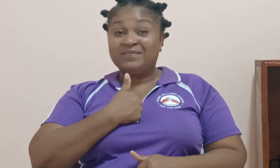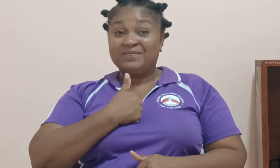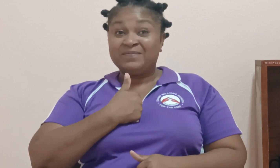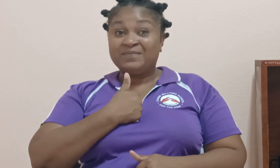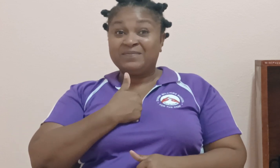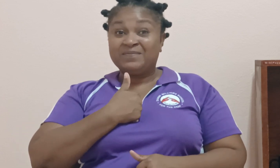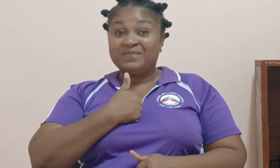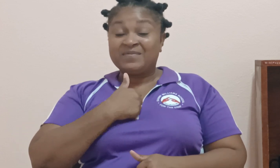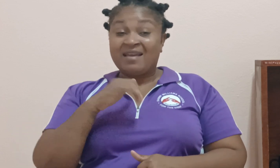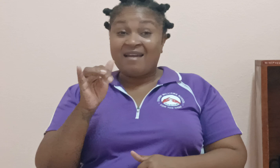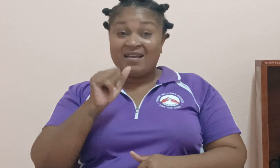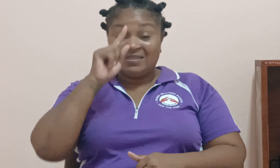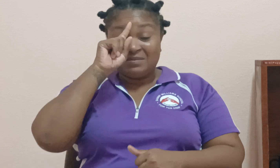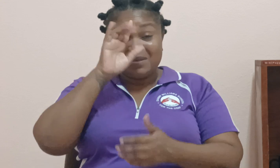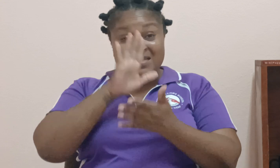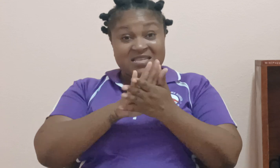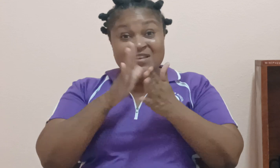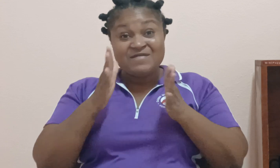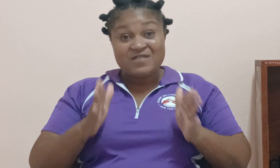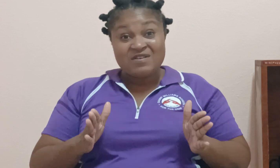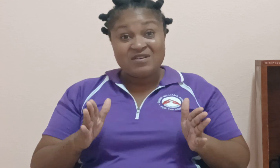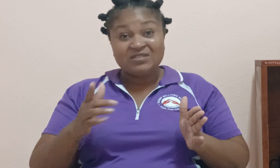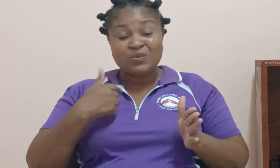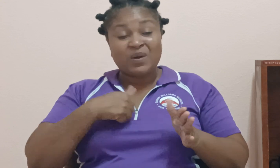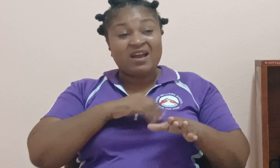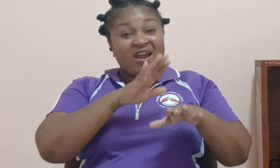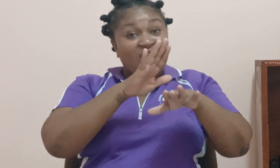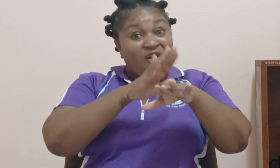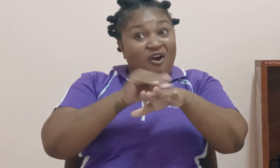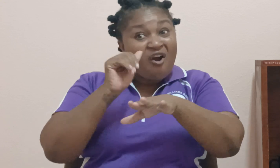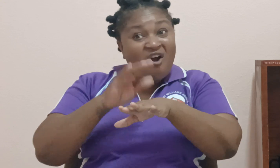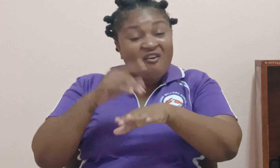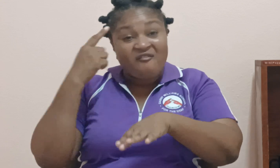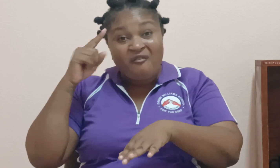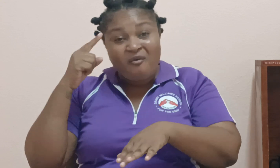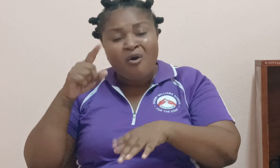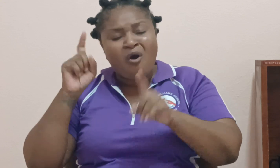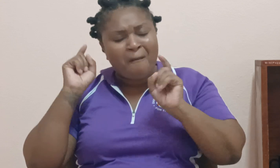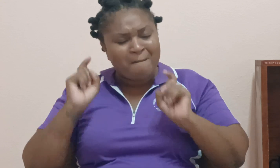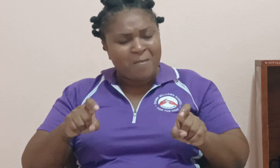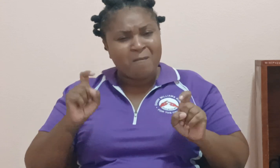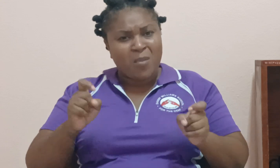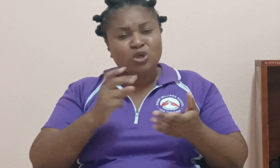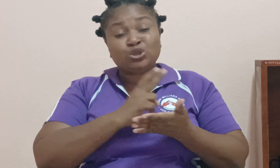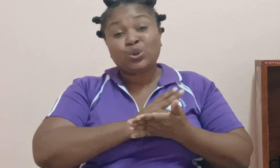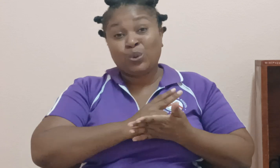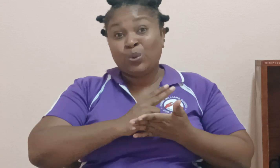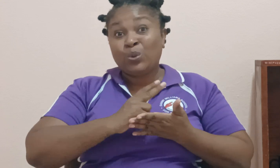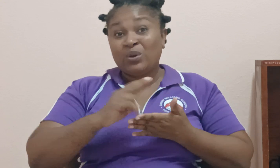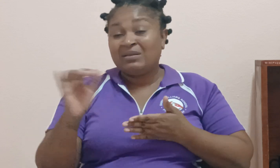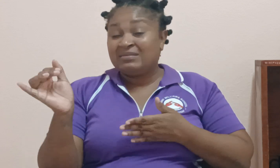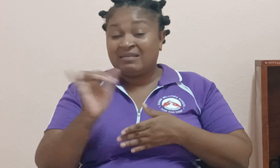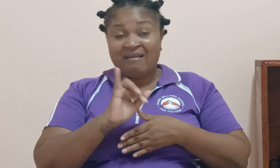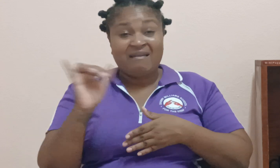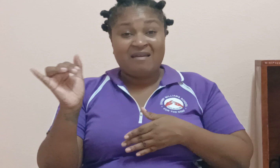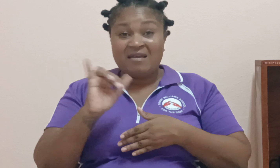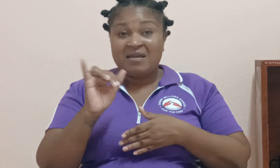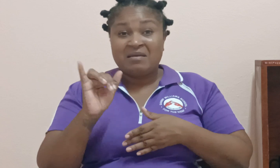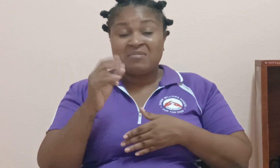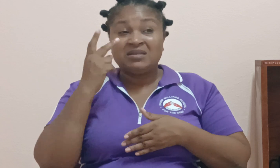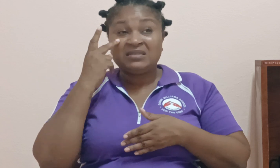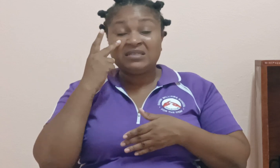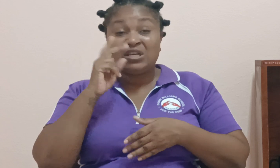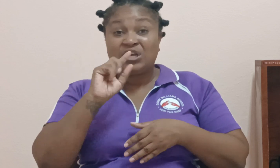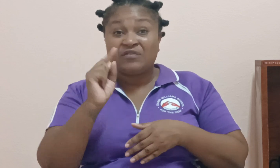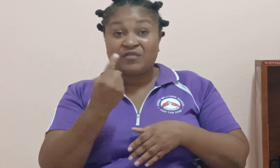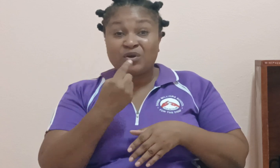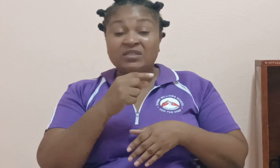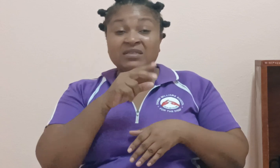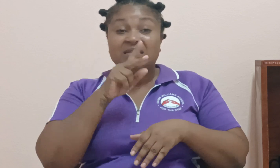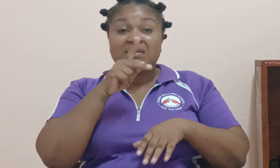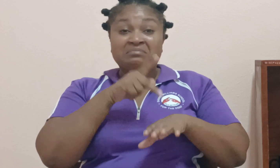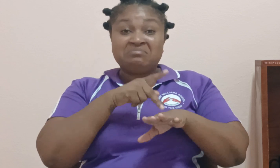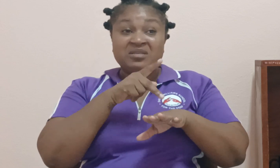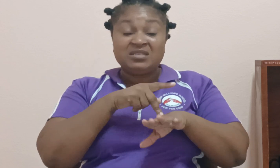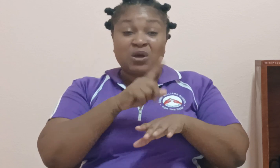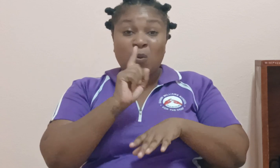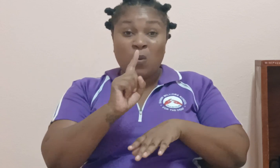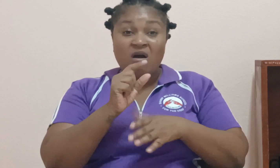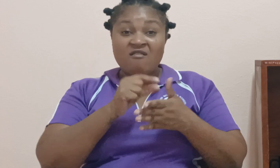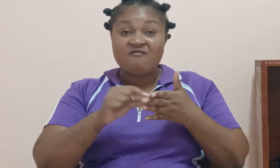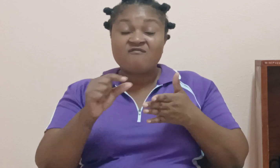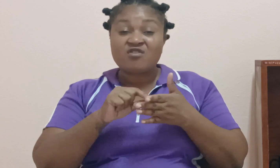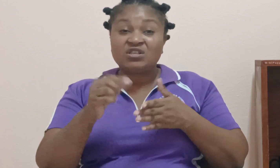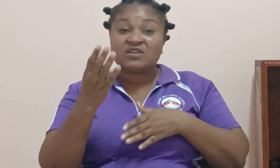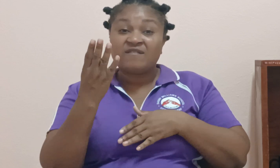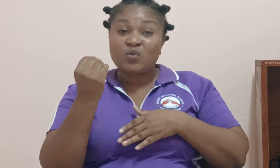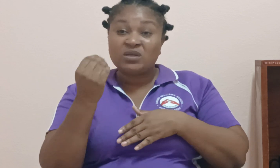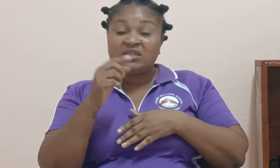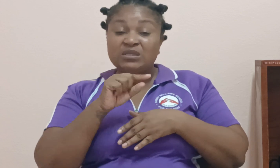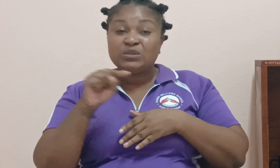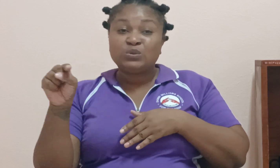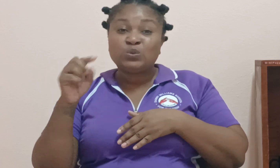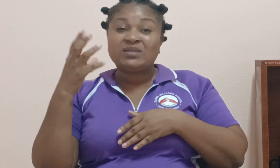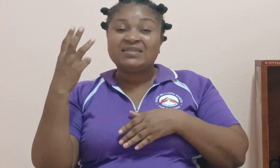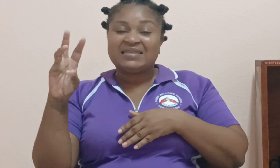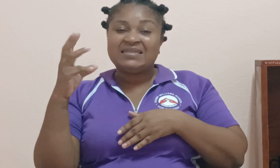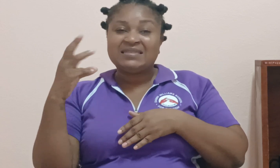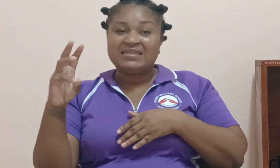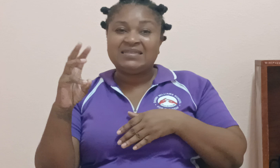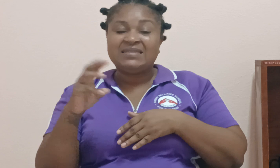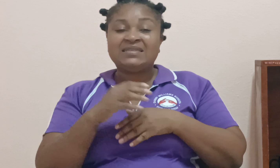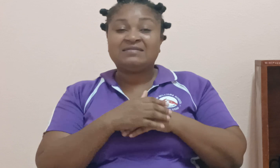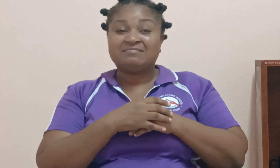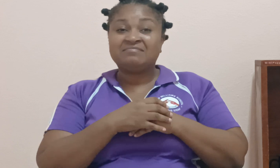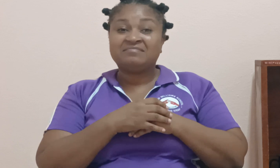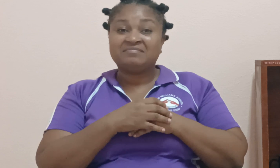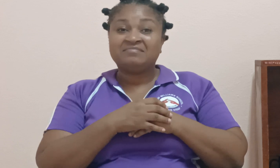And as believers we are called to be holy. 1 Peter 1: 14-16